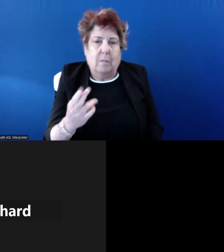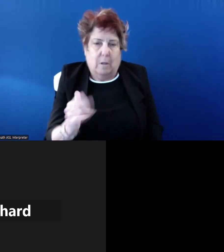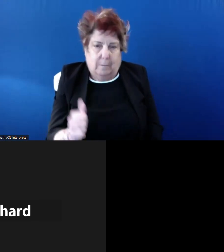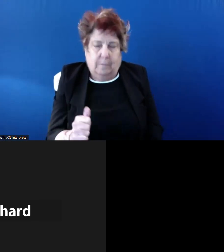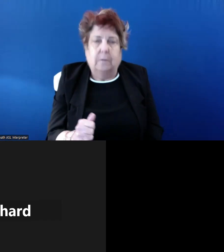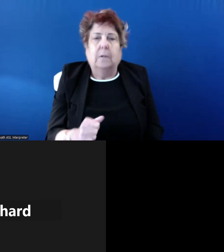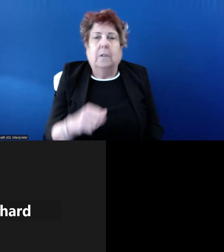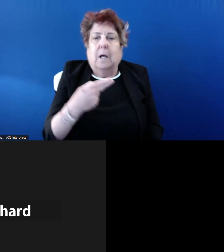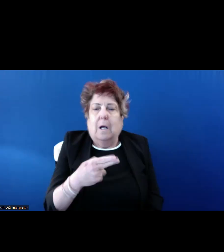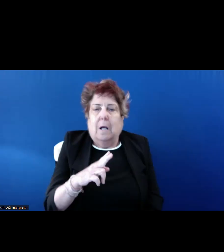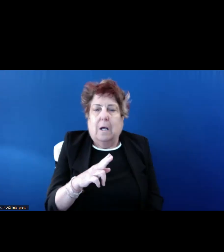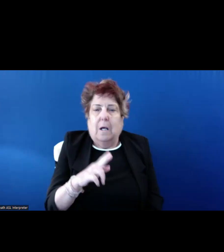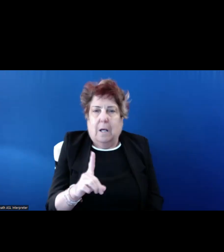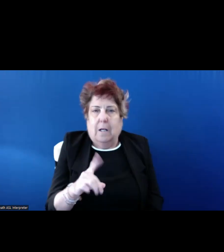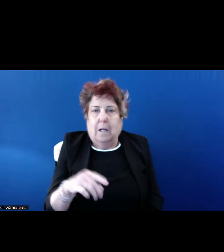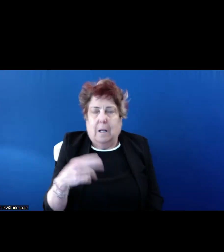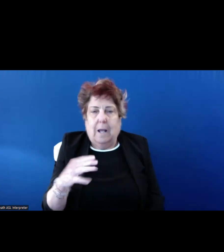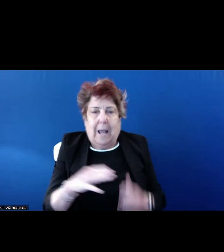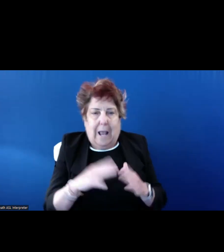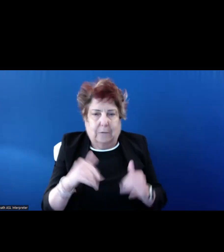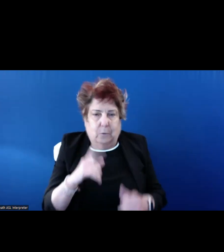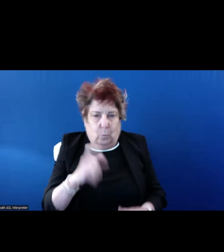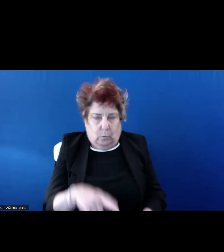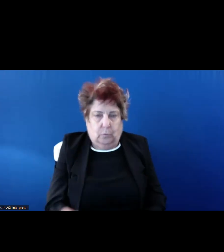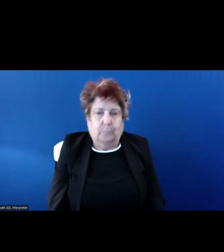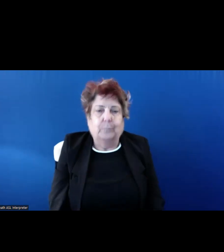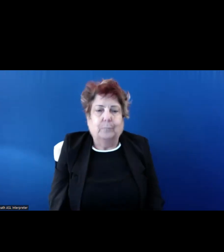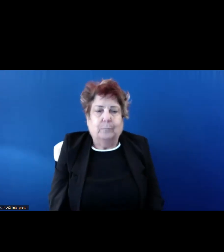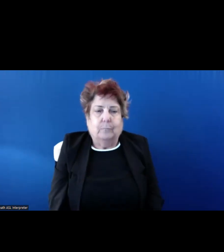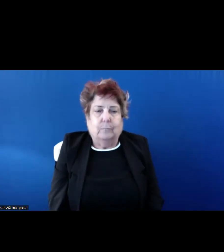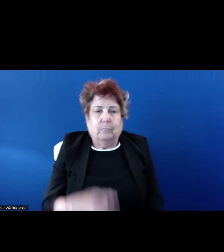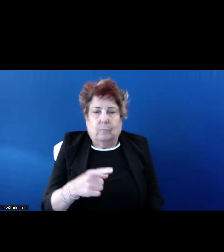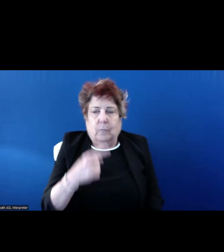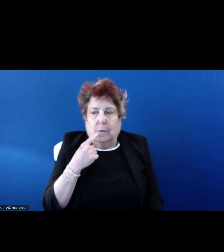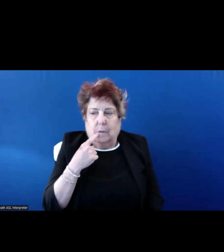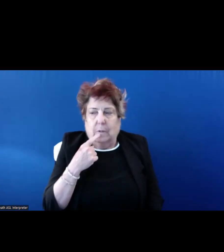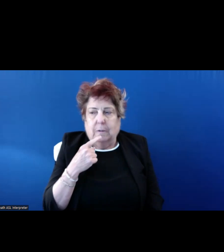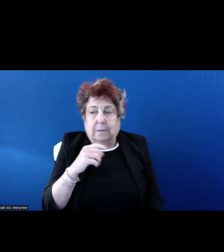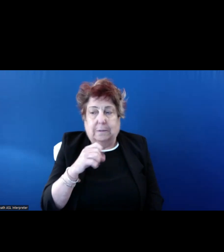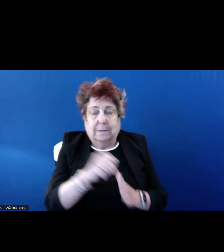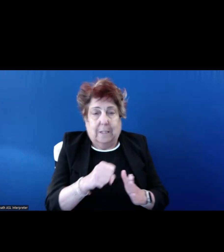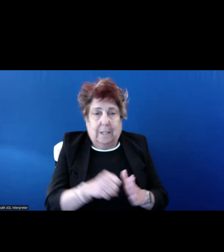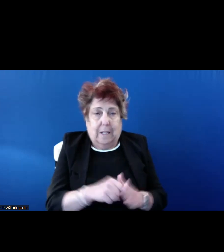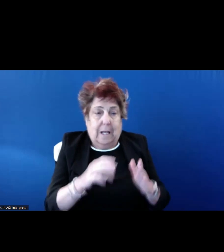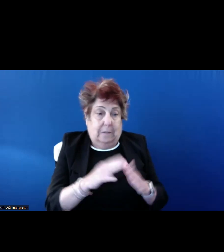When you say housing agency, are you stating that the state housing finance agency must be part of the team?